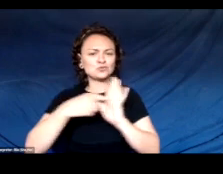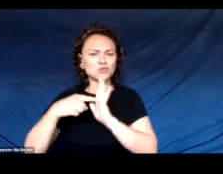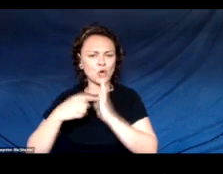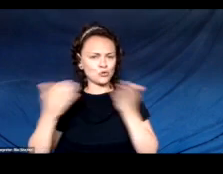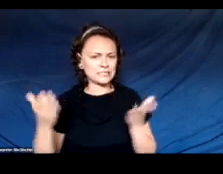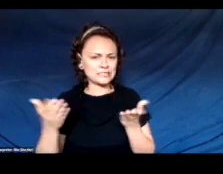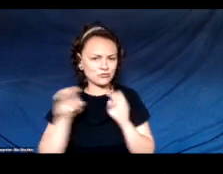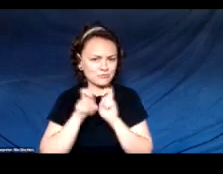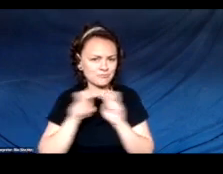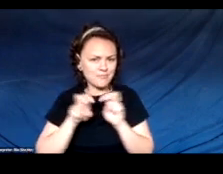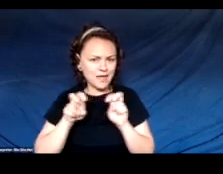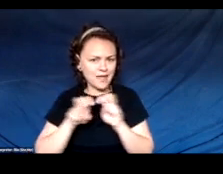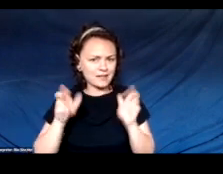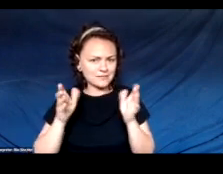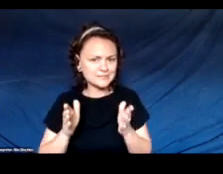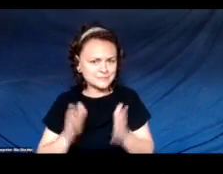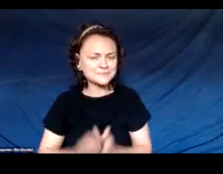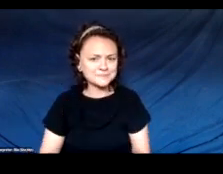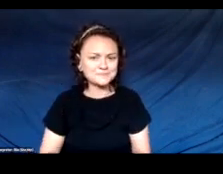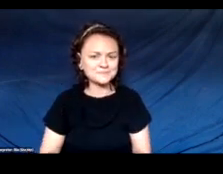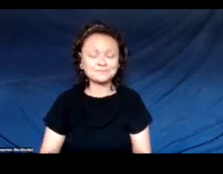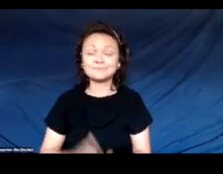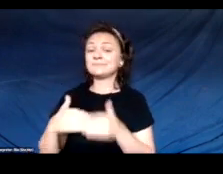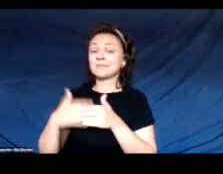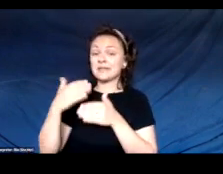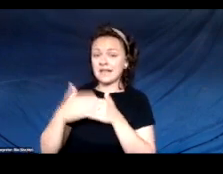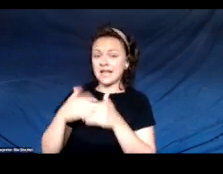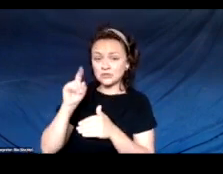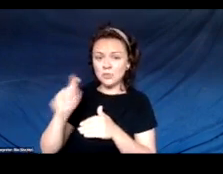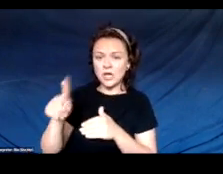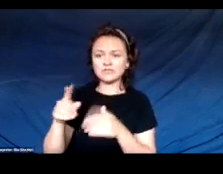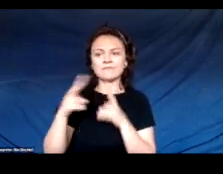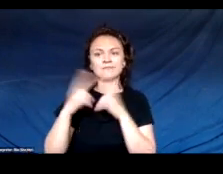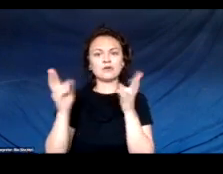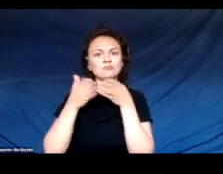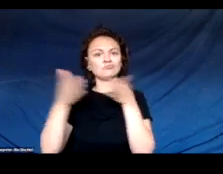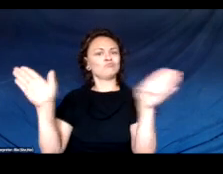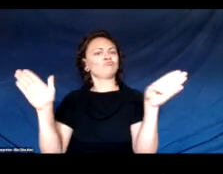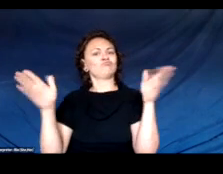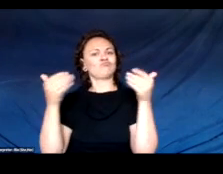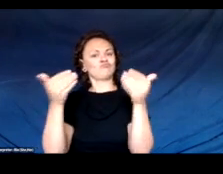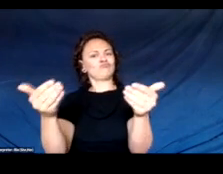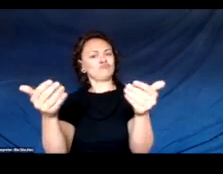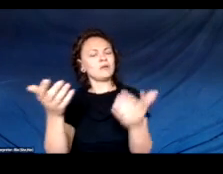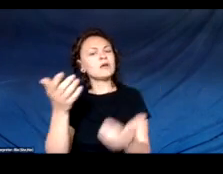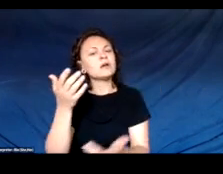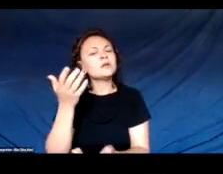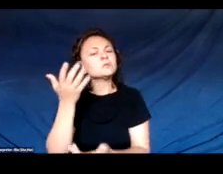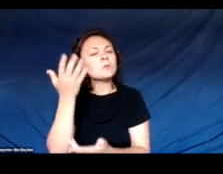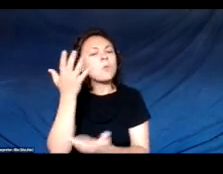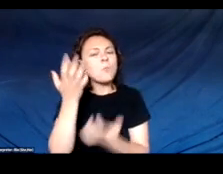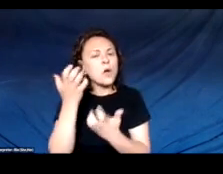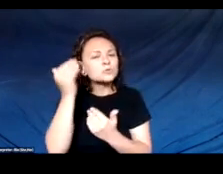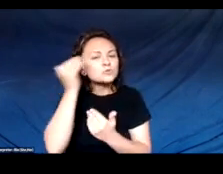The next question is a little bit open ended. I wonder what your experience like to be